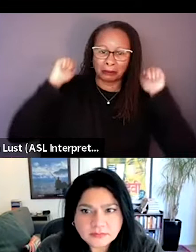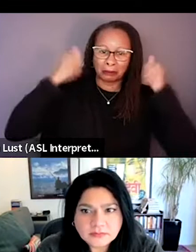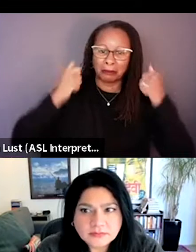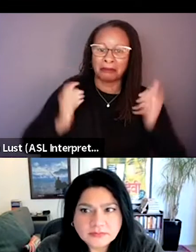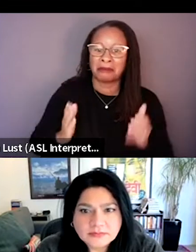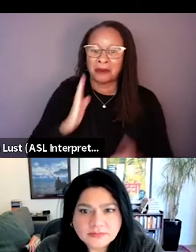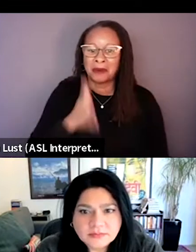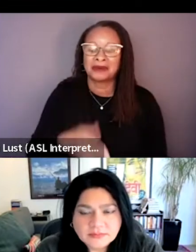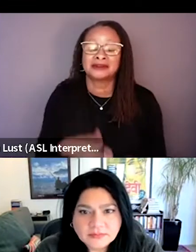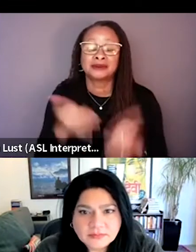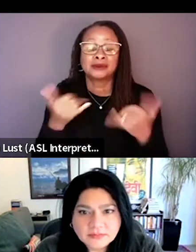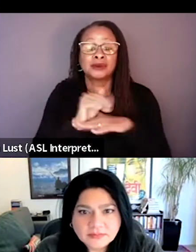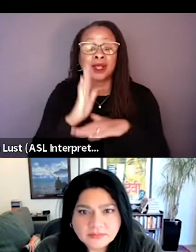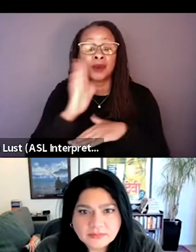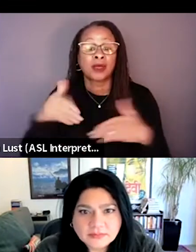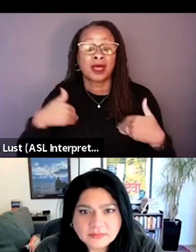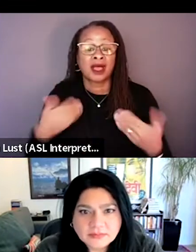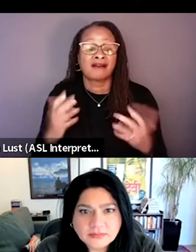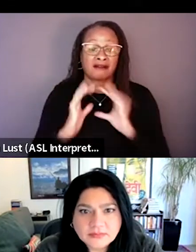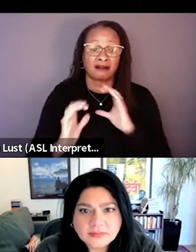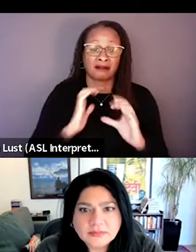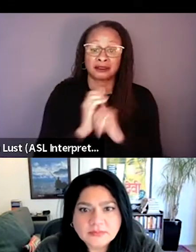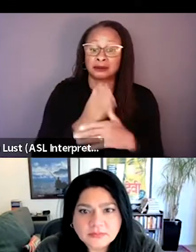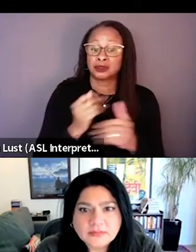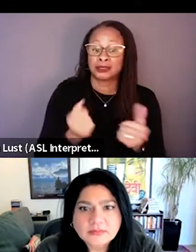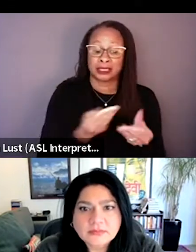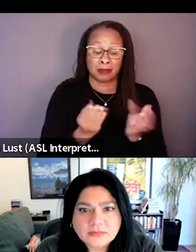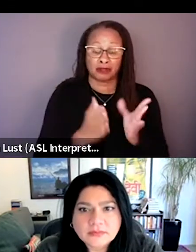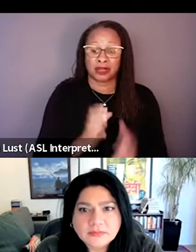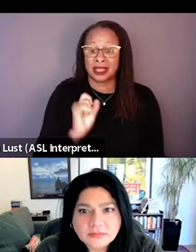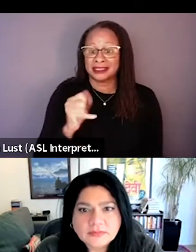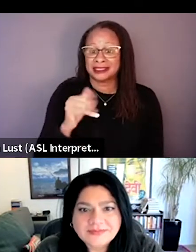This evening, we'll be having a conversation between moderator Senain Kheshgi,